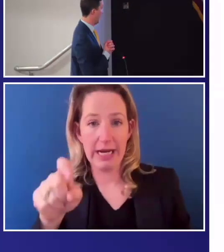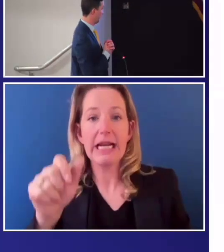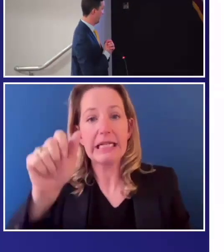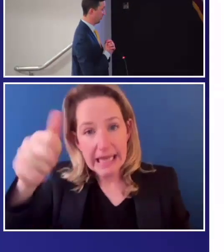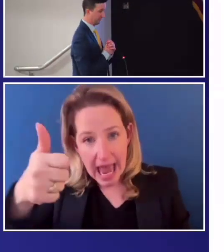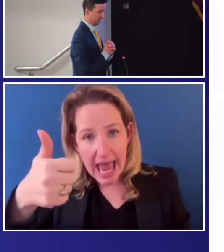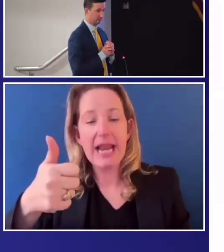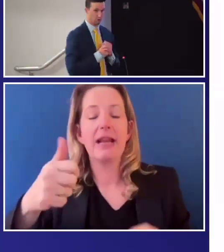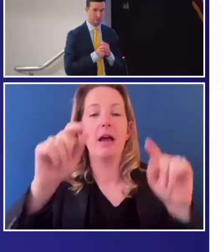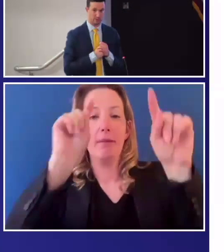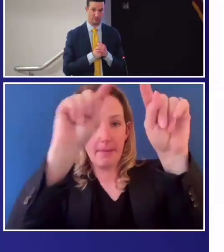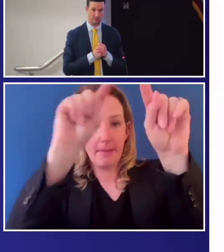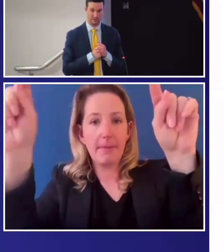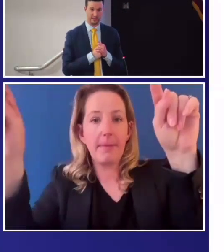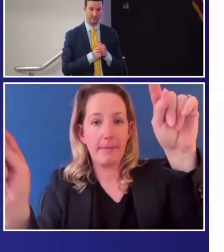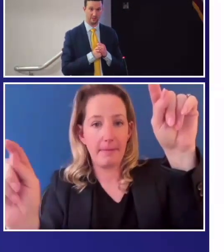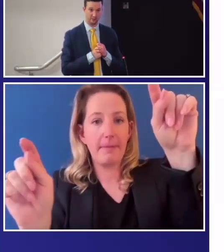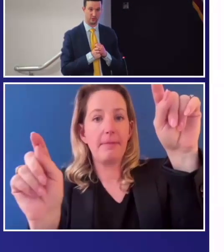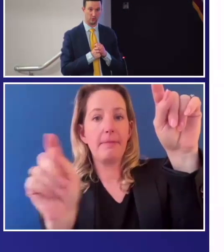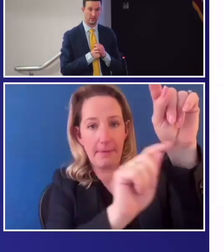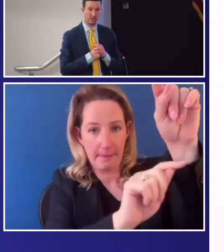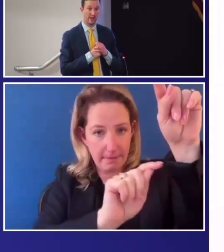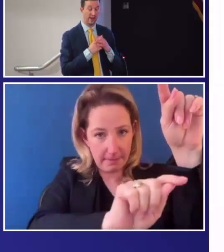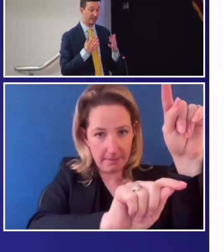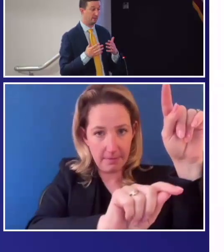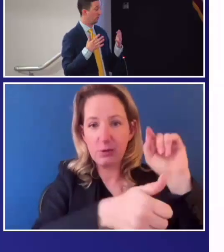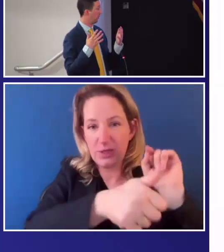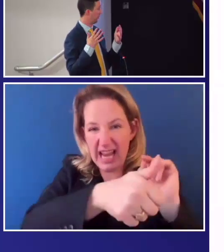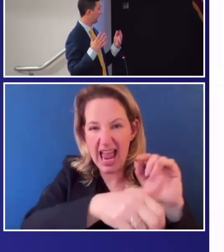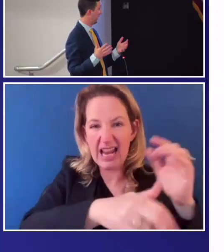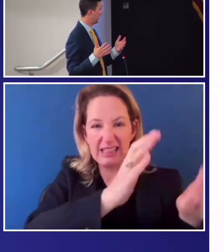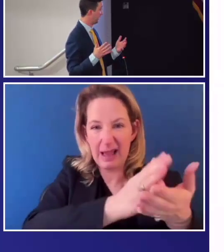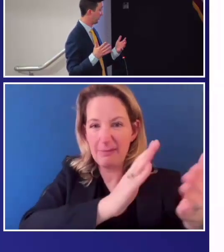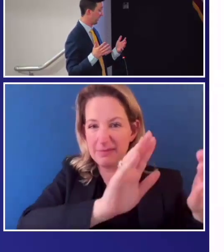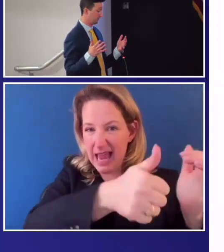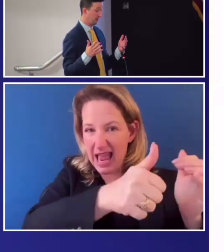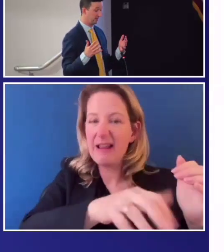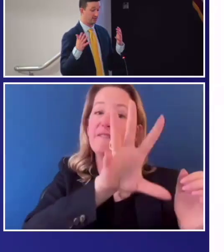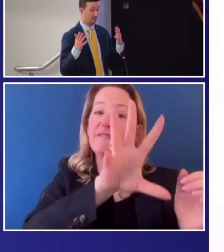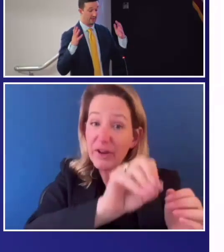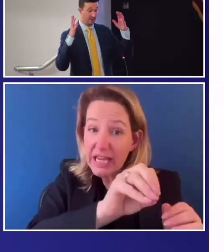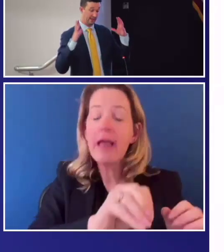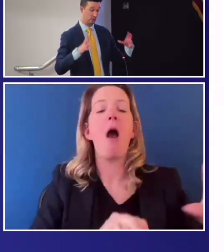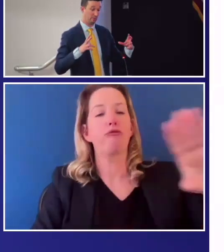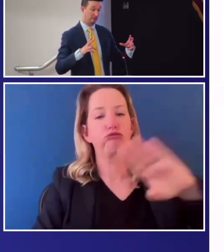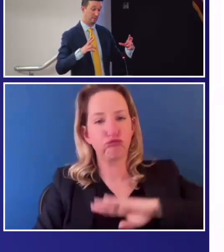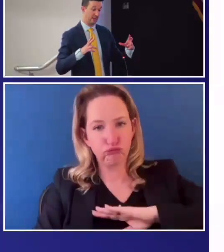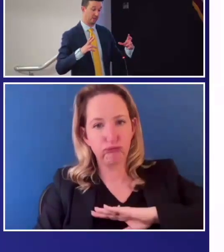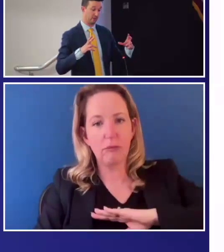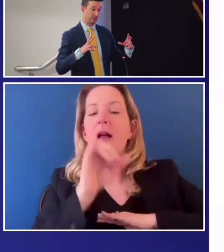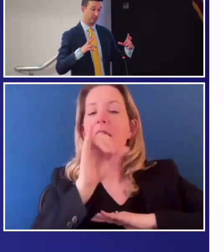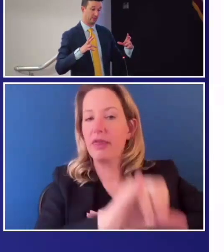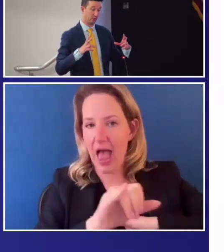aggregation for this program to ultimately hit the threshold. At that point, we would stop the aggregation process. That would be the batch of completers that